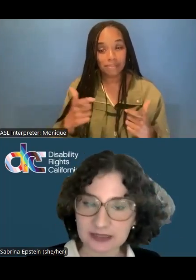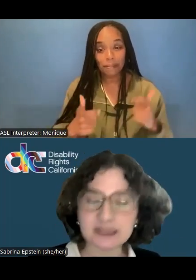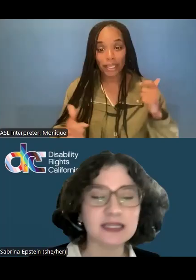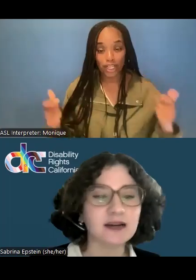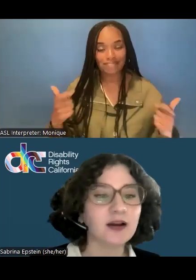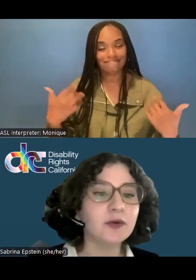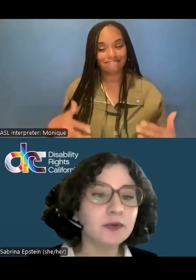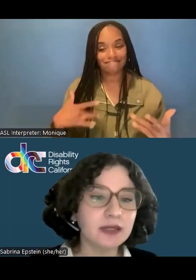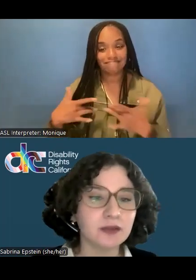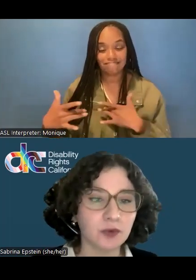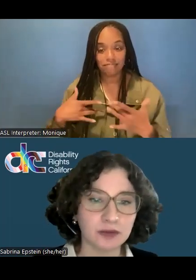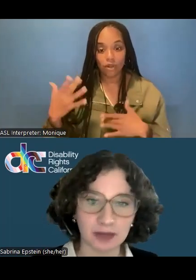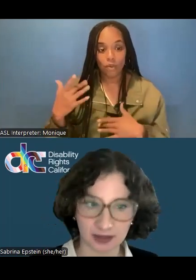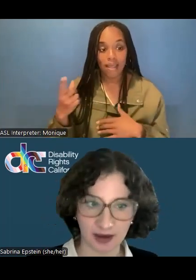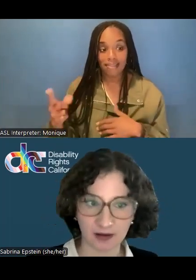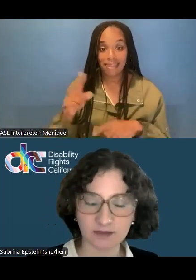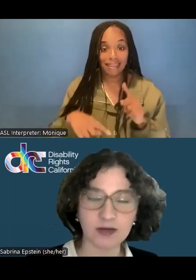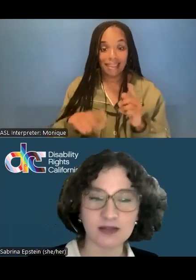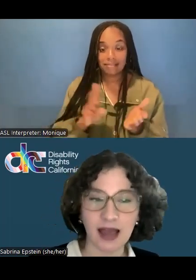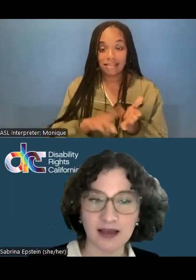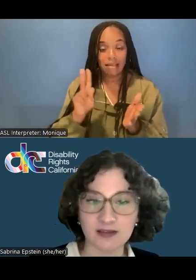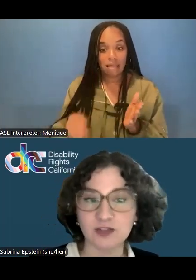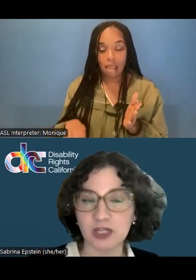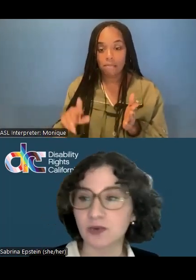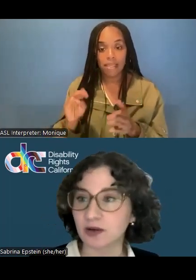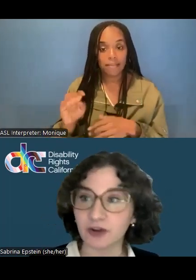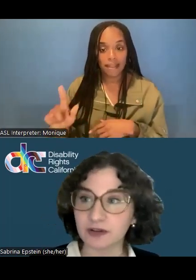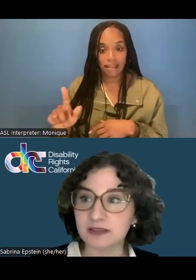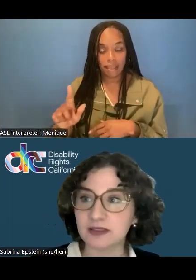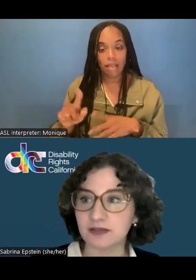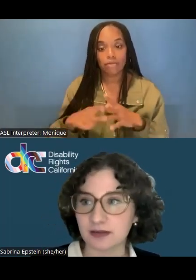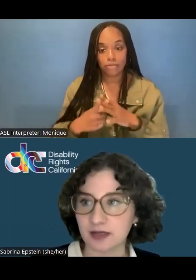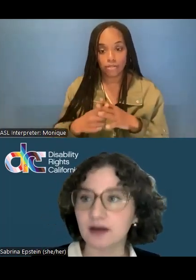since they cannot newly enroll in Medi-Cal as as of January 1st of this year.